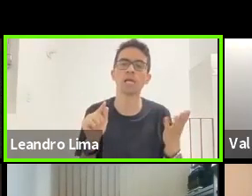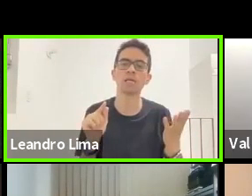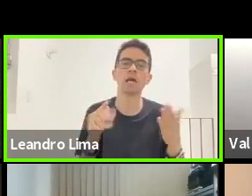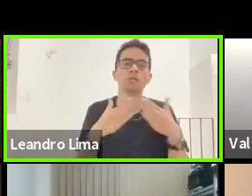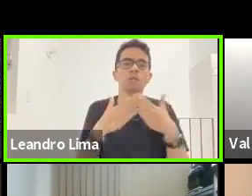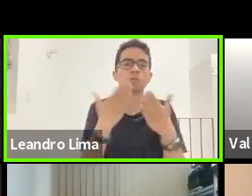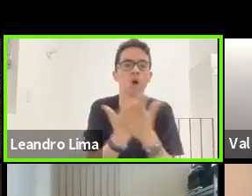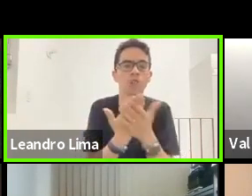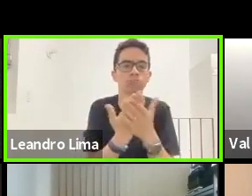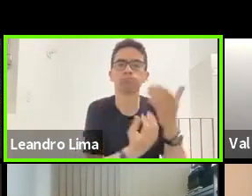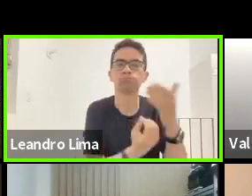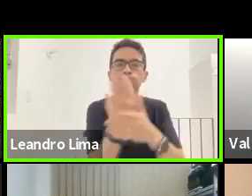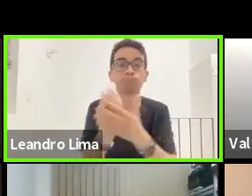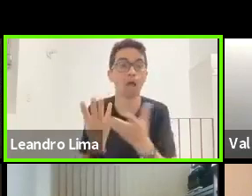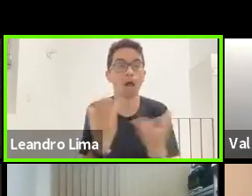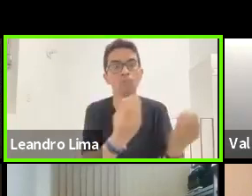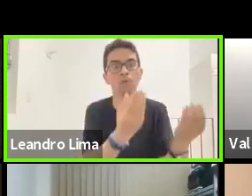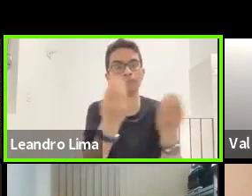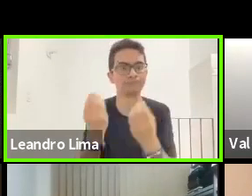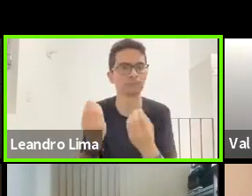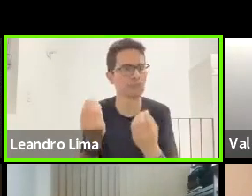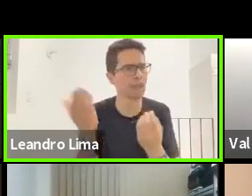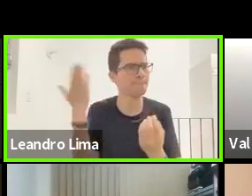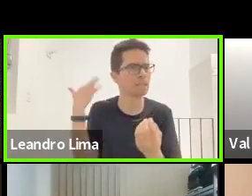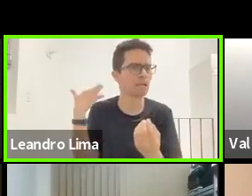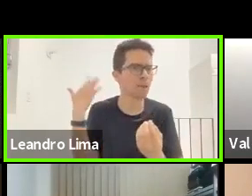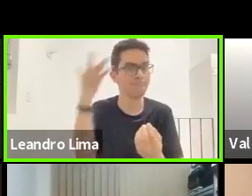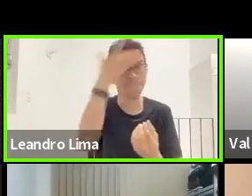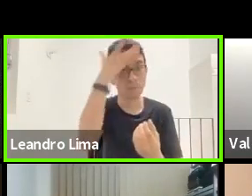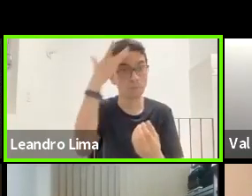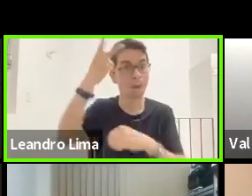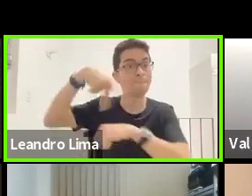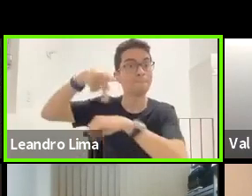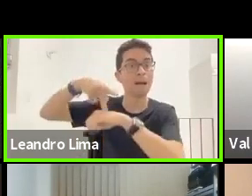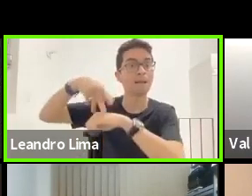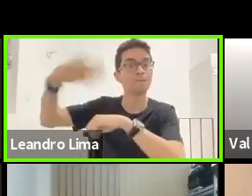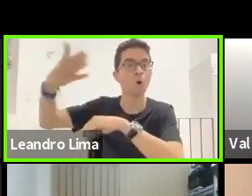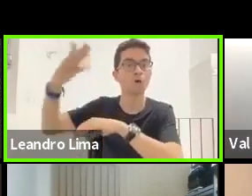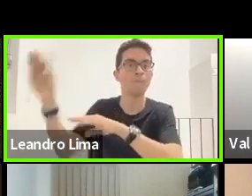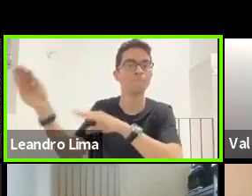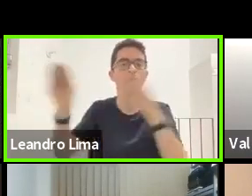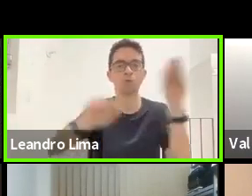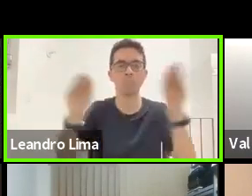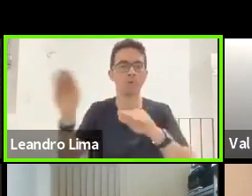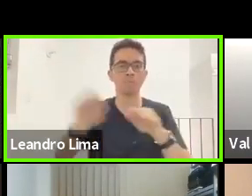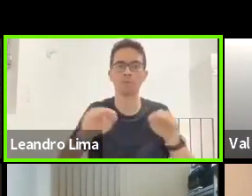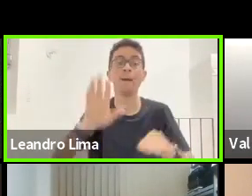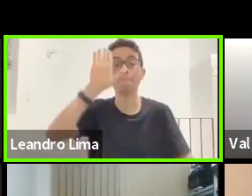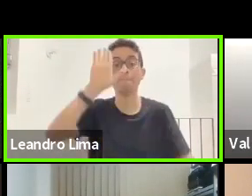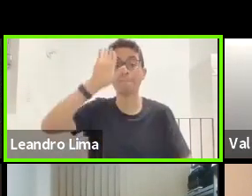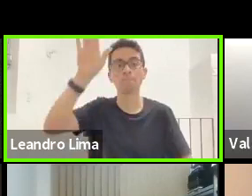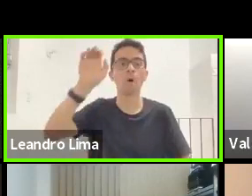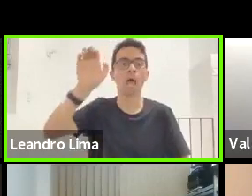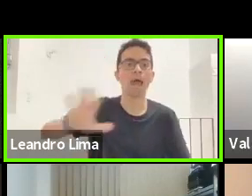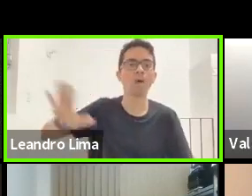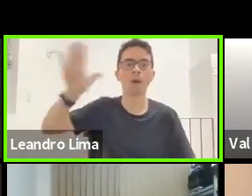experience experiencing a great emigrate a great immigration waV. Ve, especially from your especially from European. country countries in Scandinavia tries in the Scandinavian area